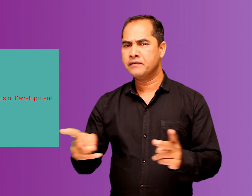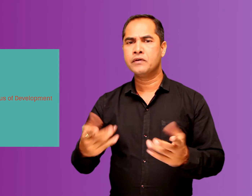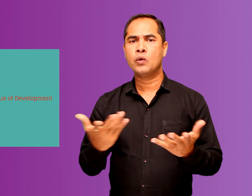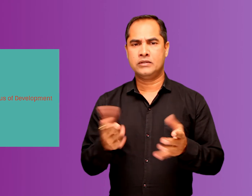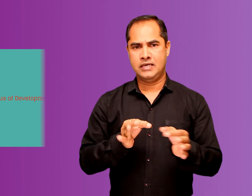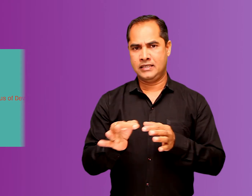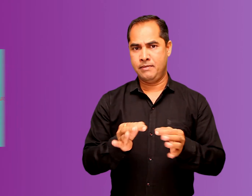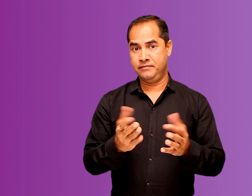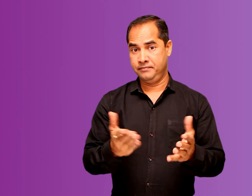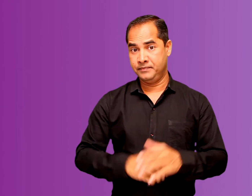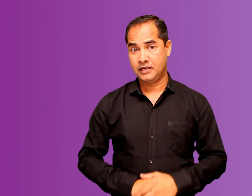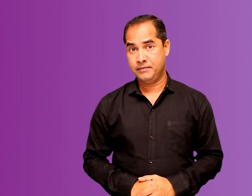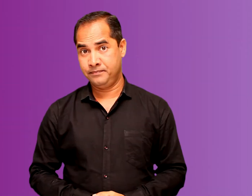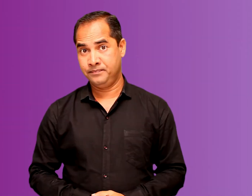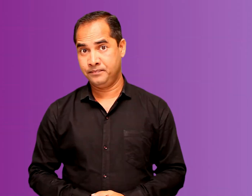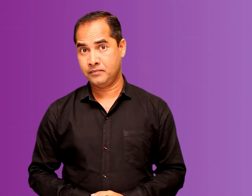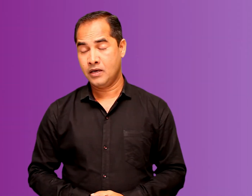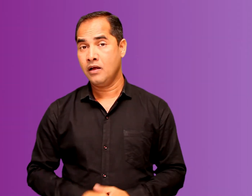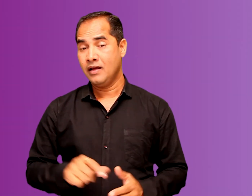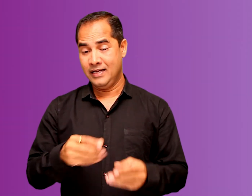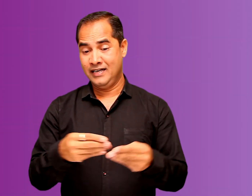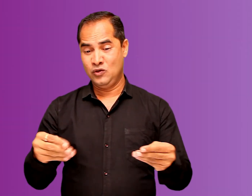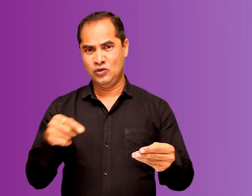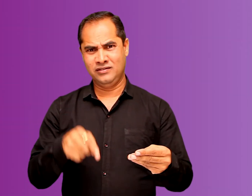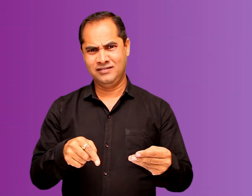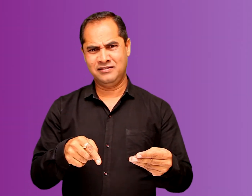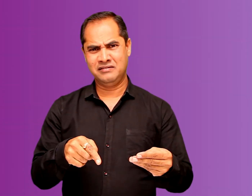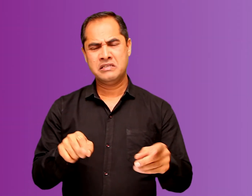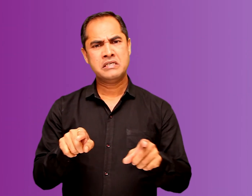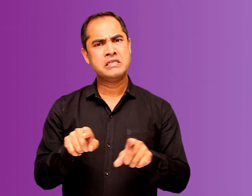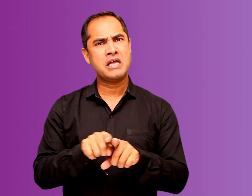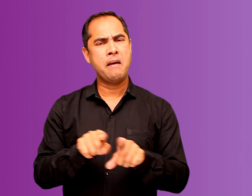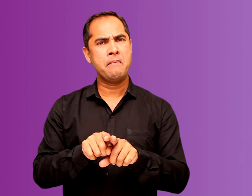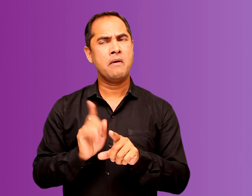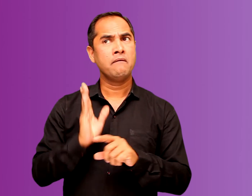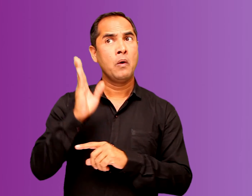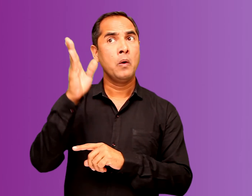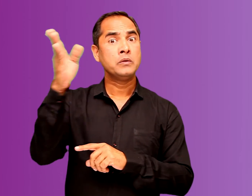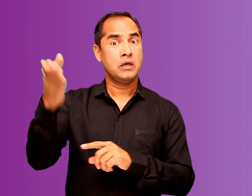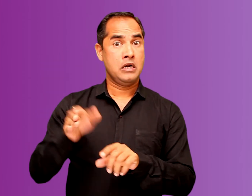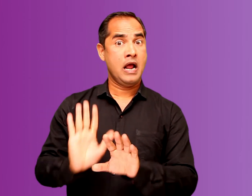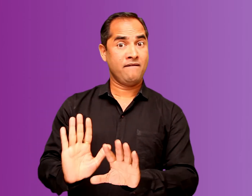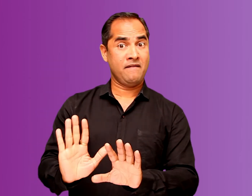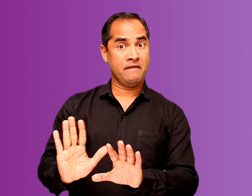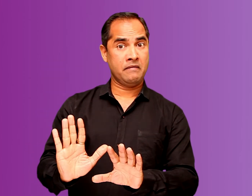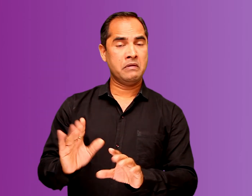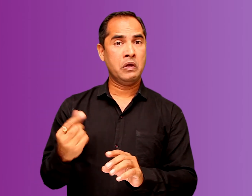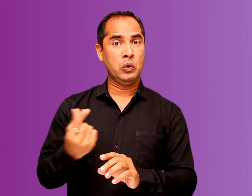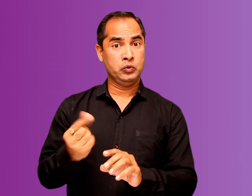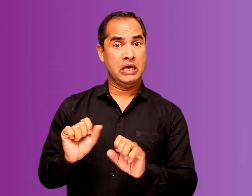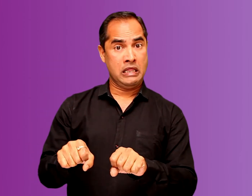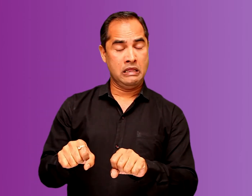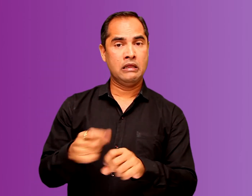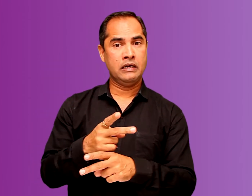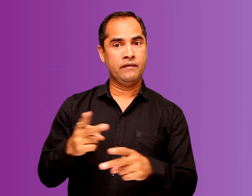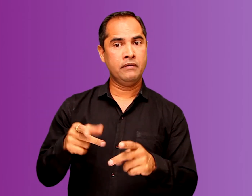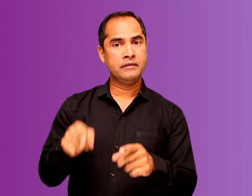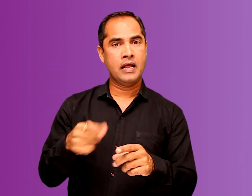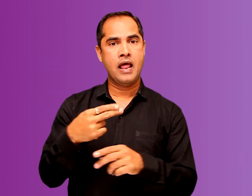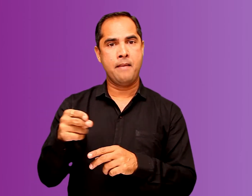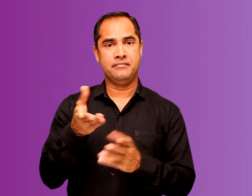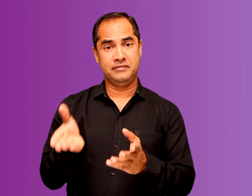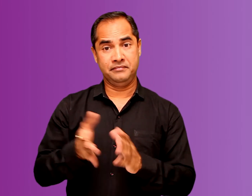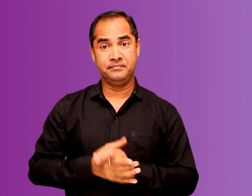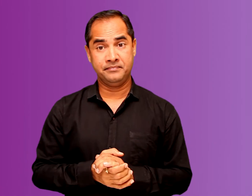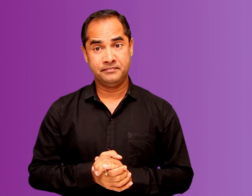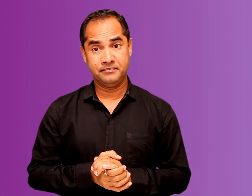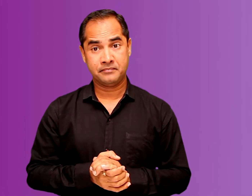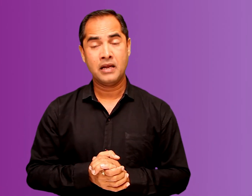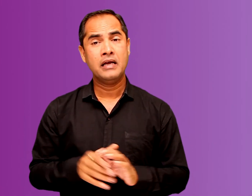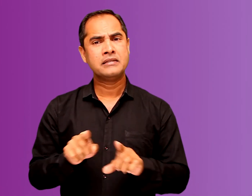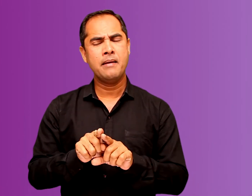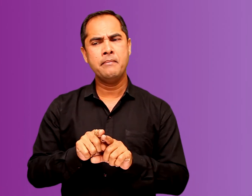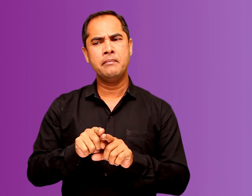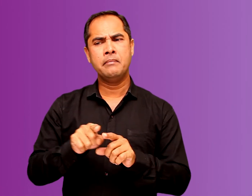of status of development first are the potential resources which means that